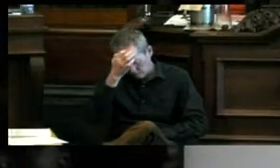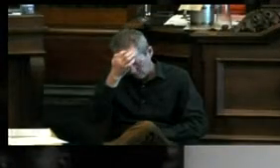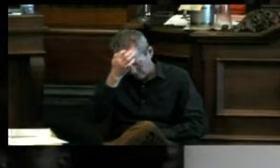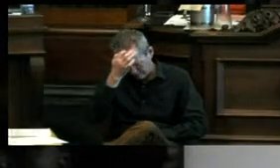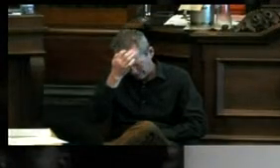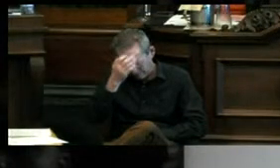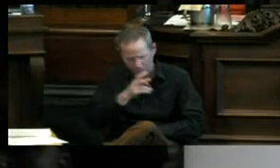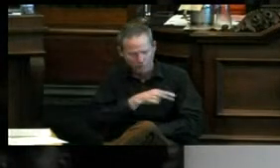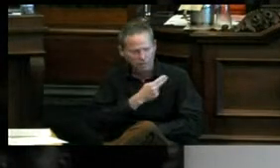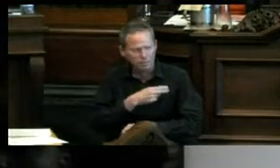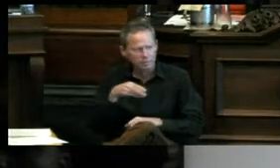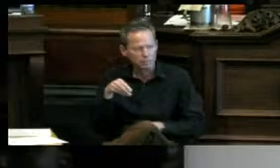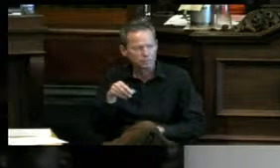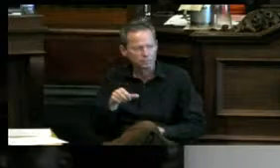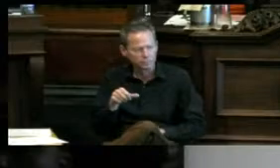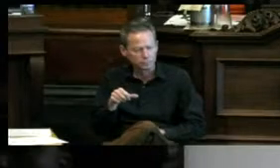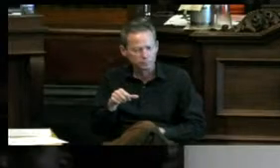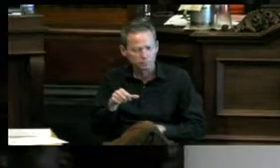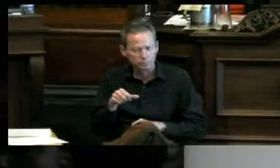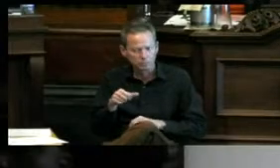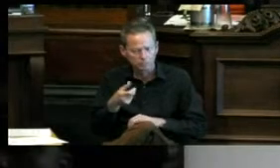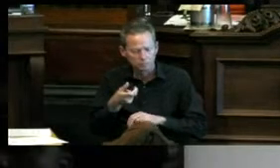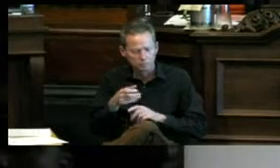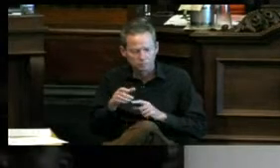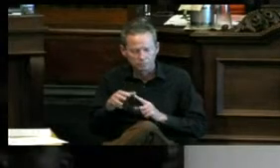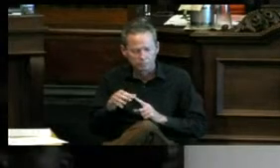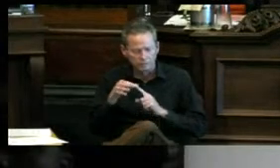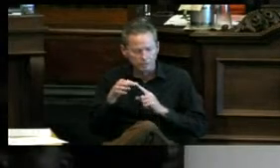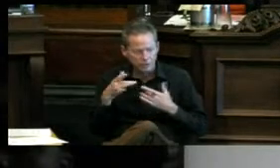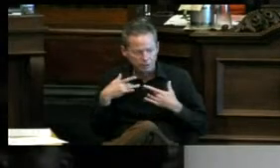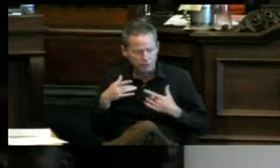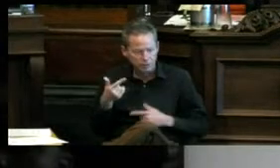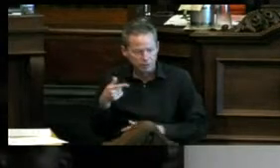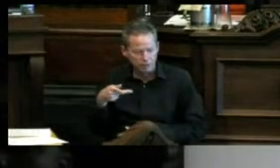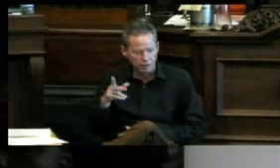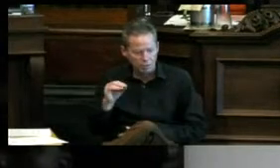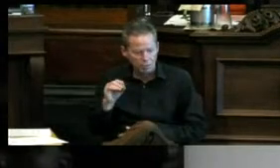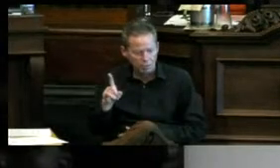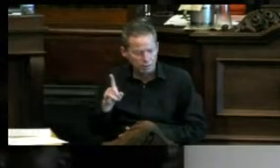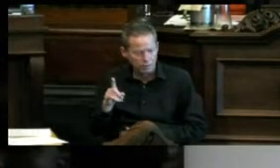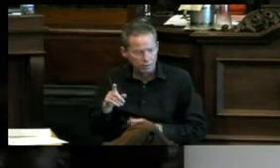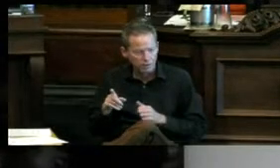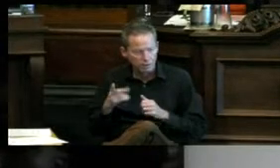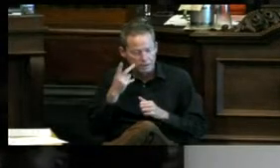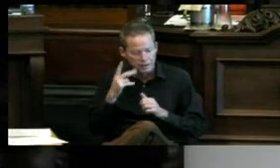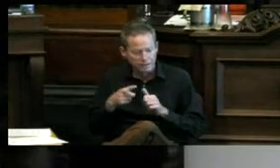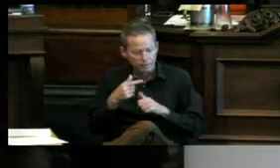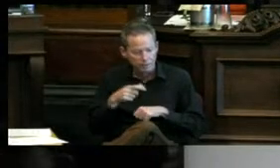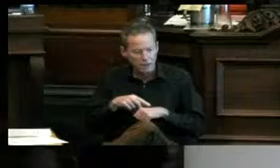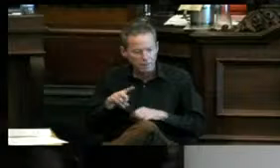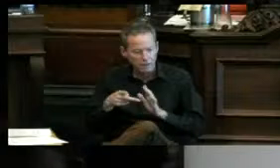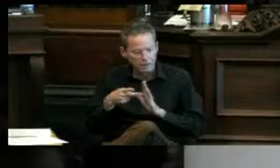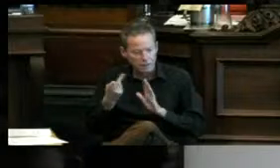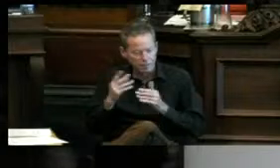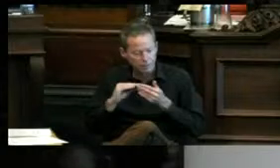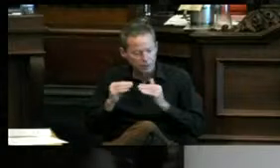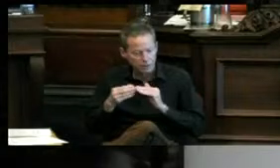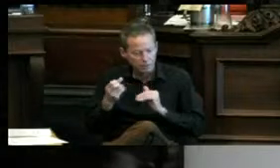trend given by New York State wage Index, hospital reimbursement, RX increases, and